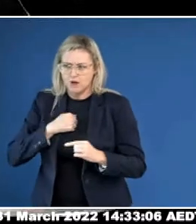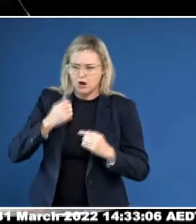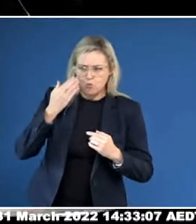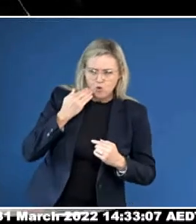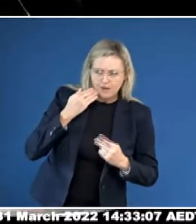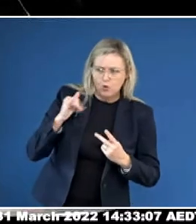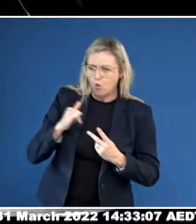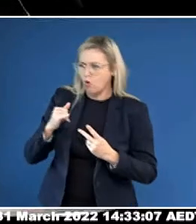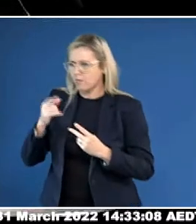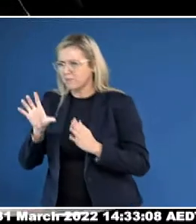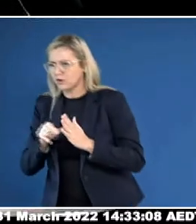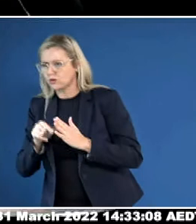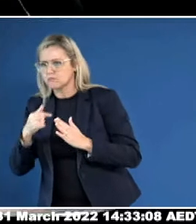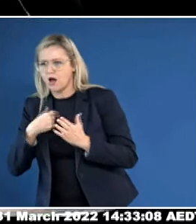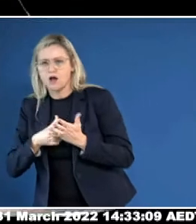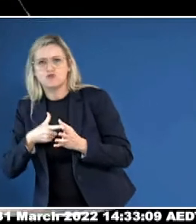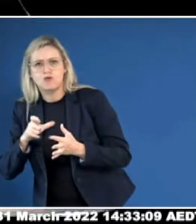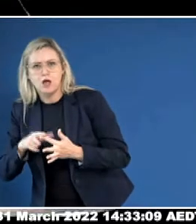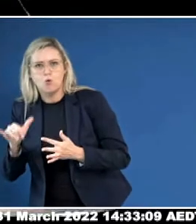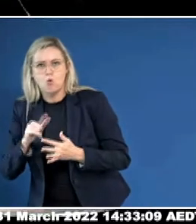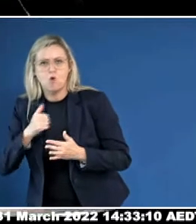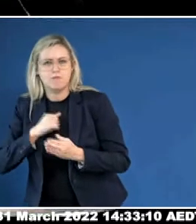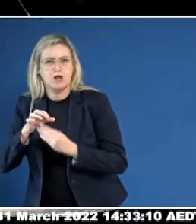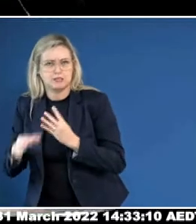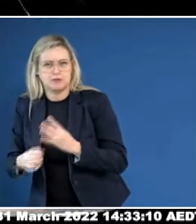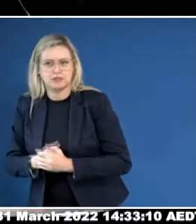Tess, can I ask you that in the case of women and girls with disability who